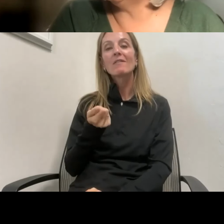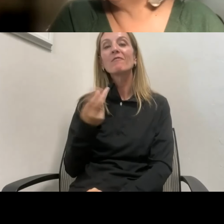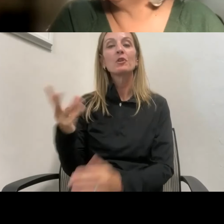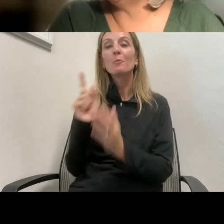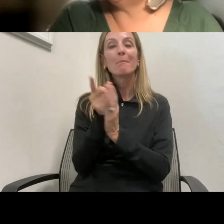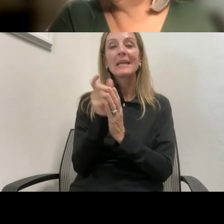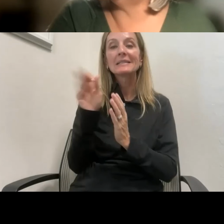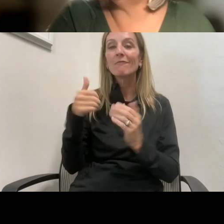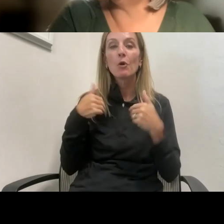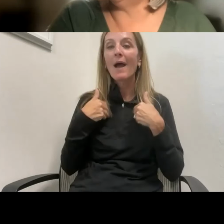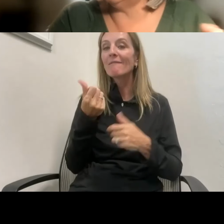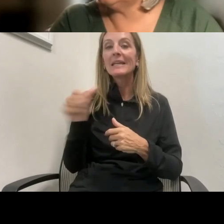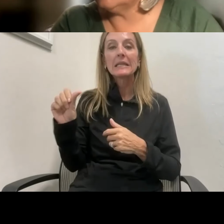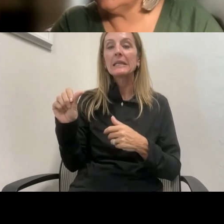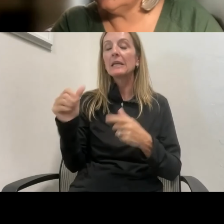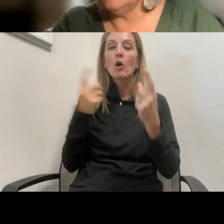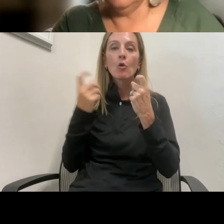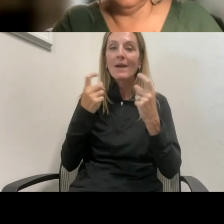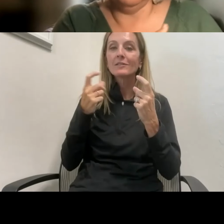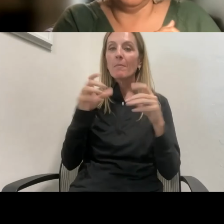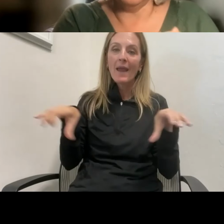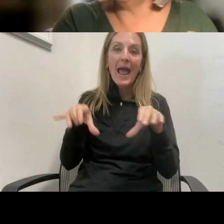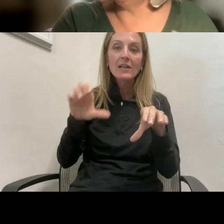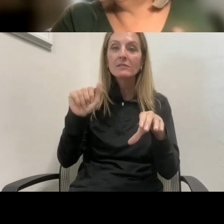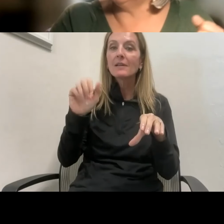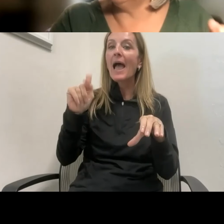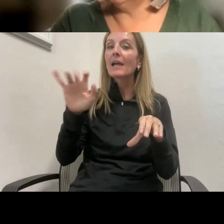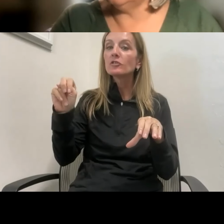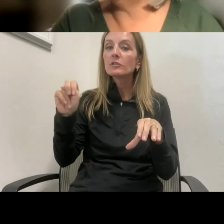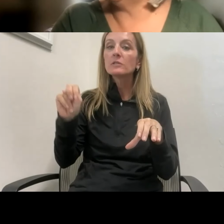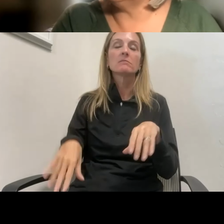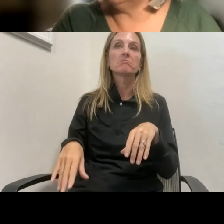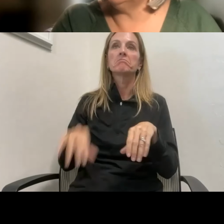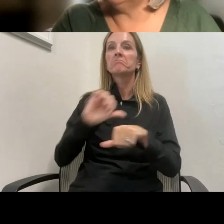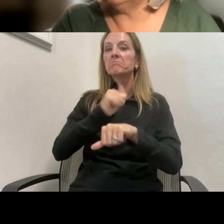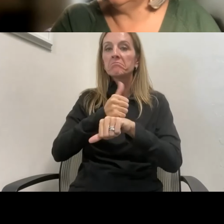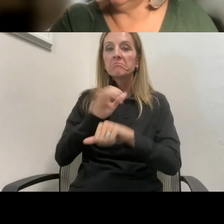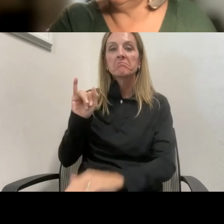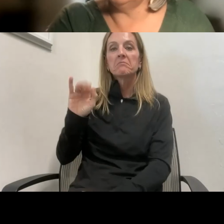about implementation, about action, about how do we move forward, how do we grow, how do we